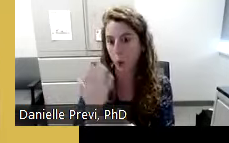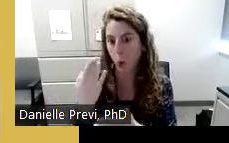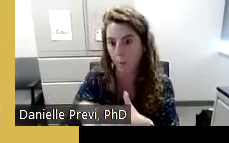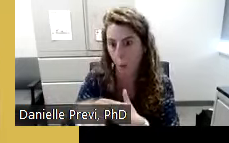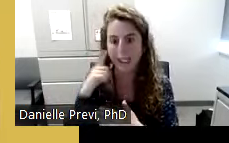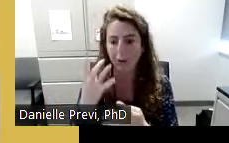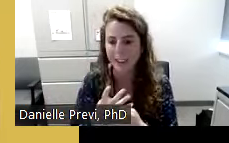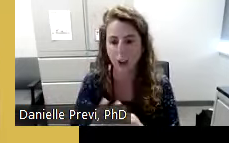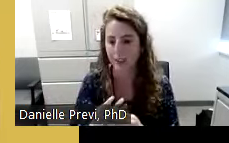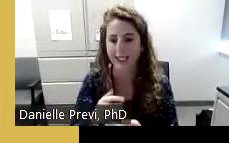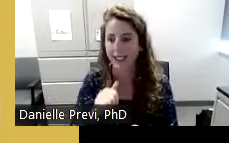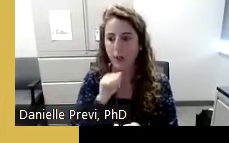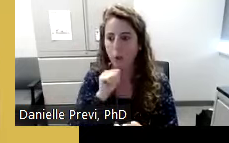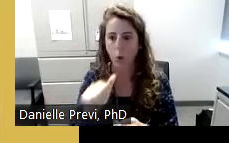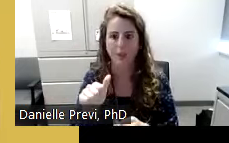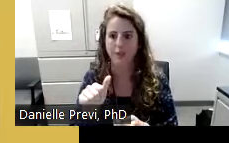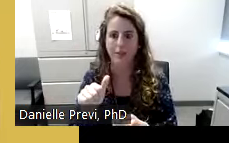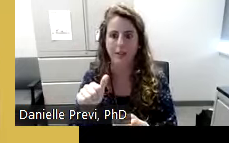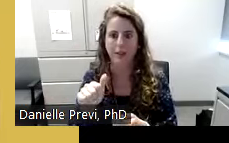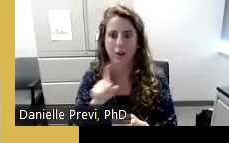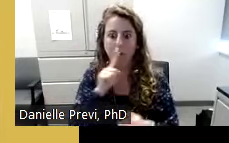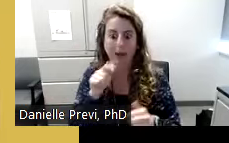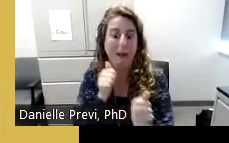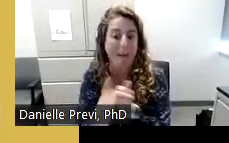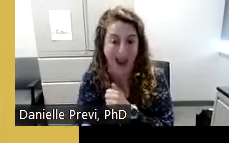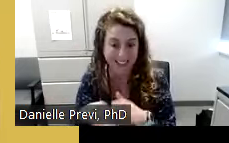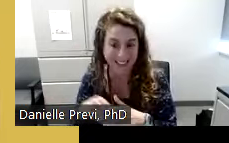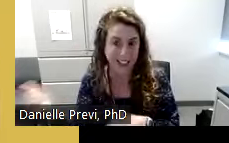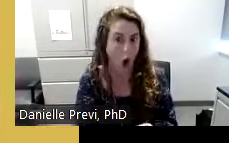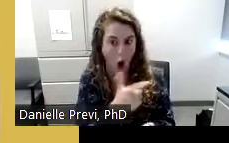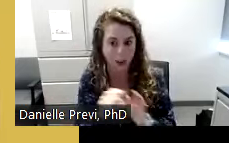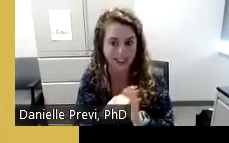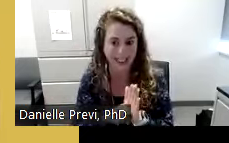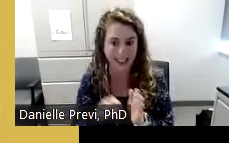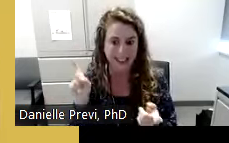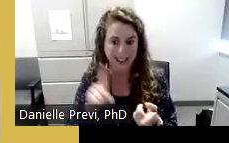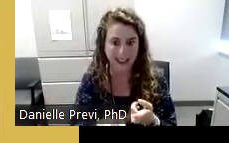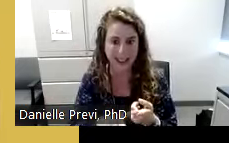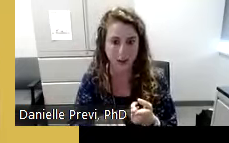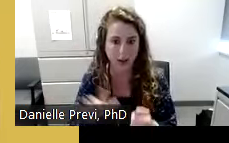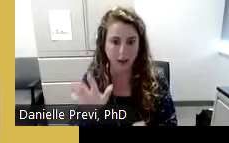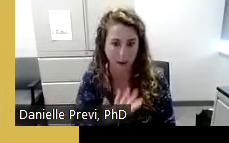and oranges. Because the law related to newborn infant hearing screening wasn't passed in all the